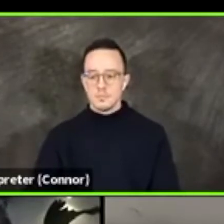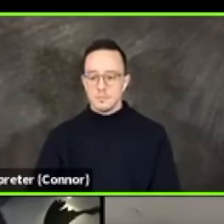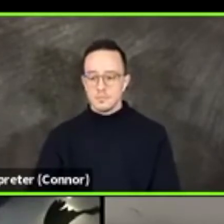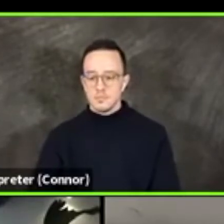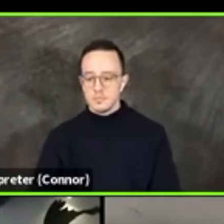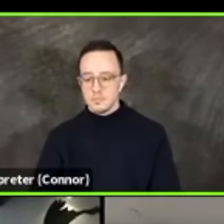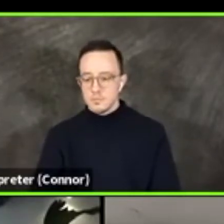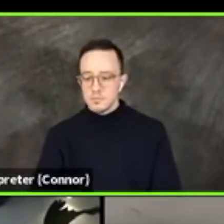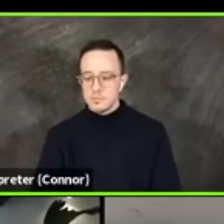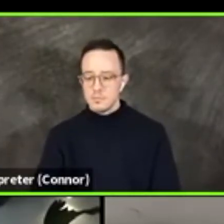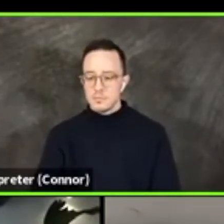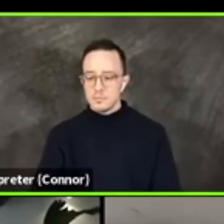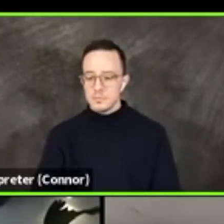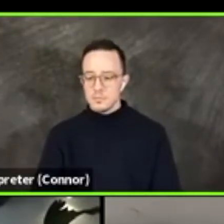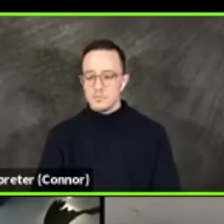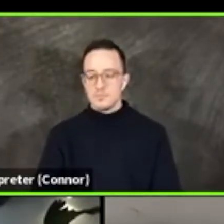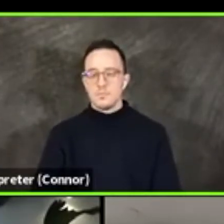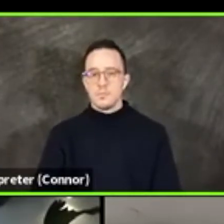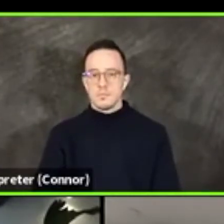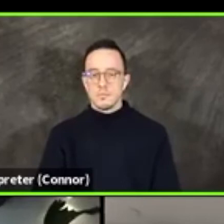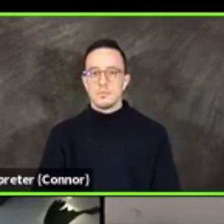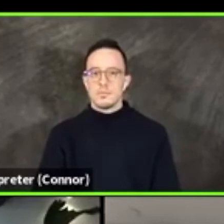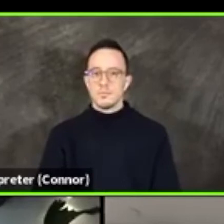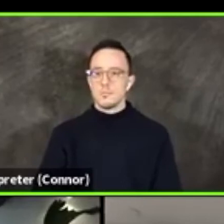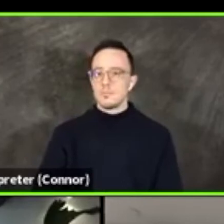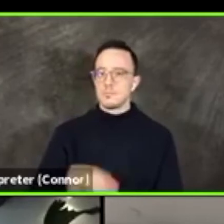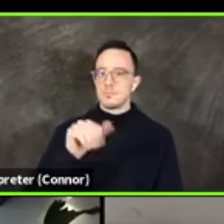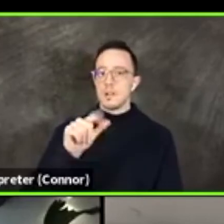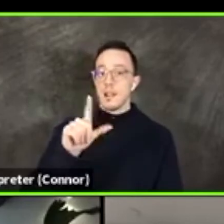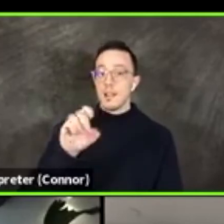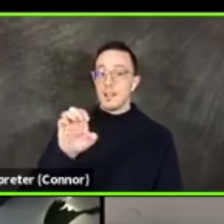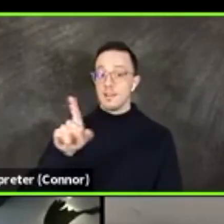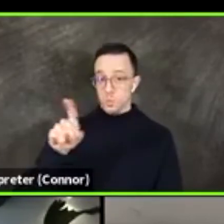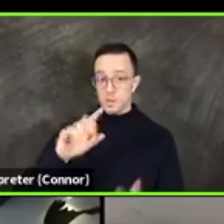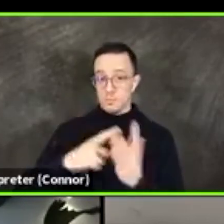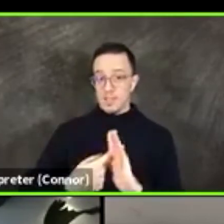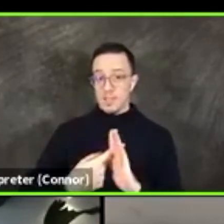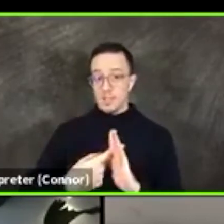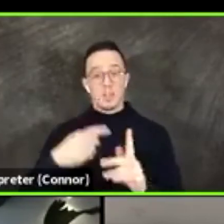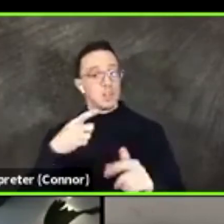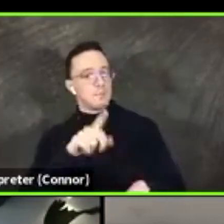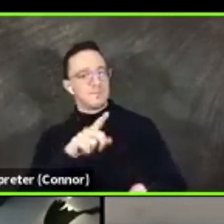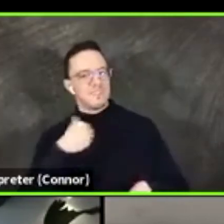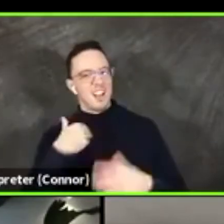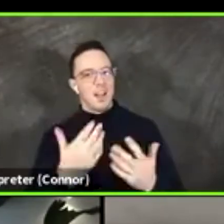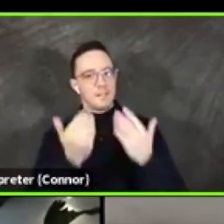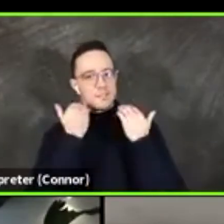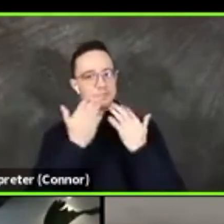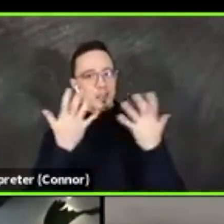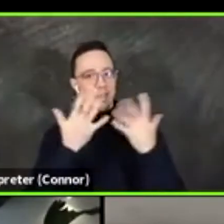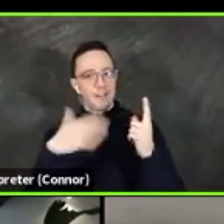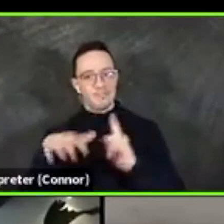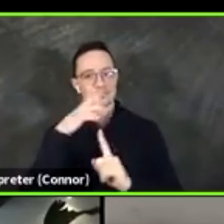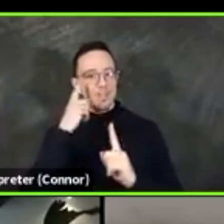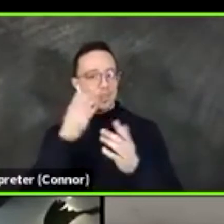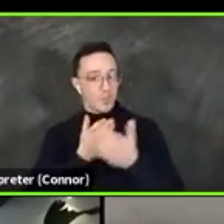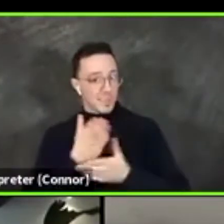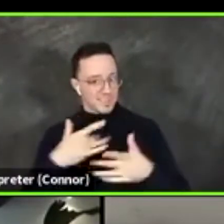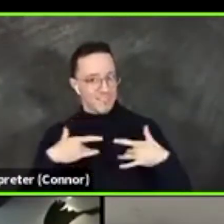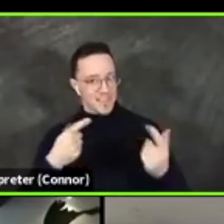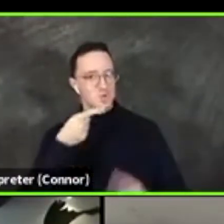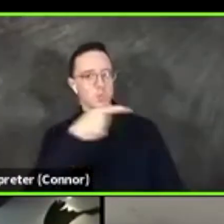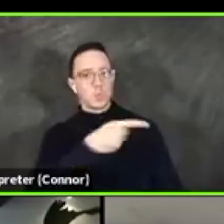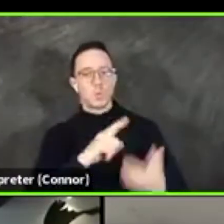(ALEJANDRA): I THINK YOU SHOULD BEGIN, I TAKE UP A LOT OF AIR SPACE, THROUGHOUT THIS EVENT.